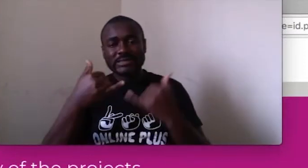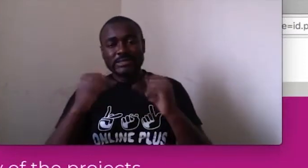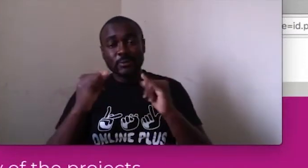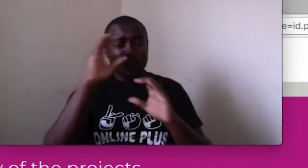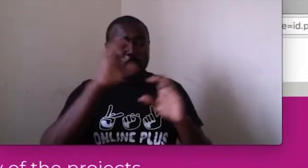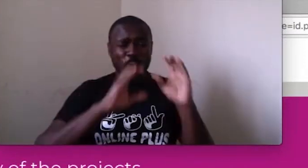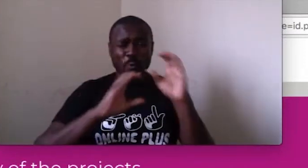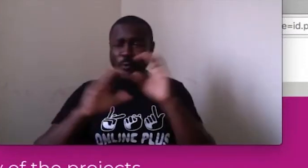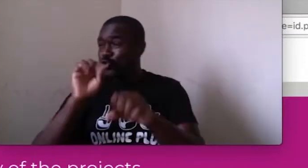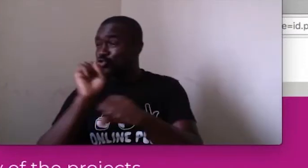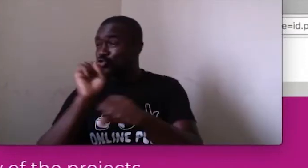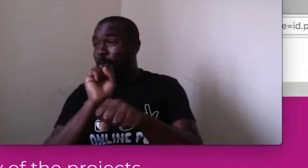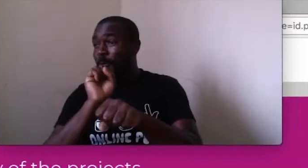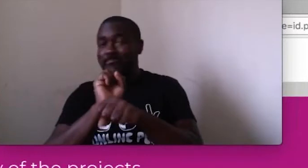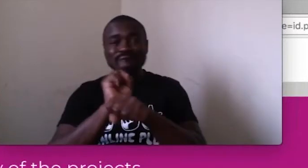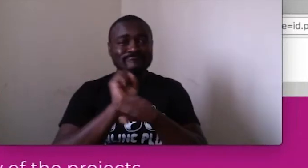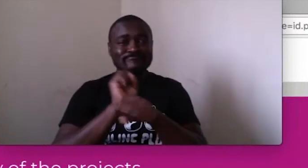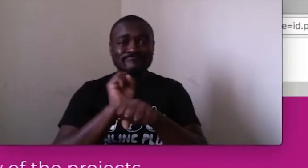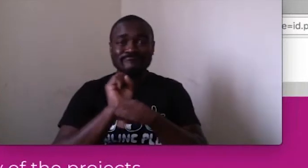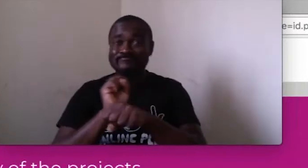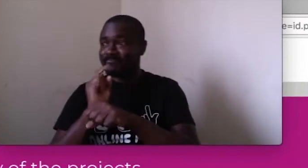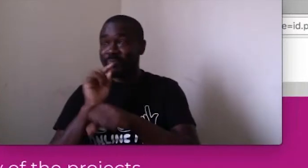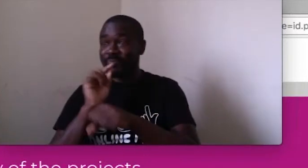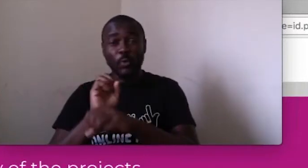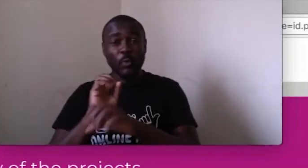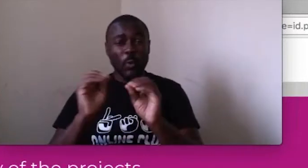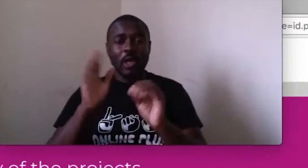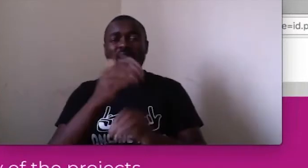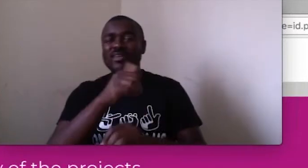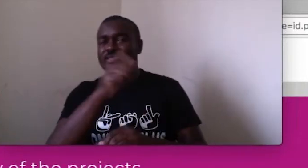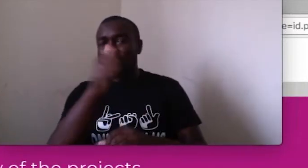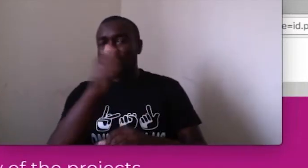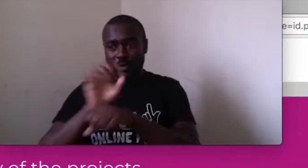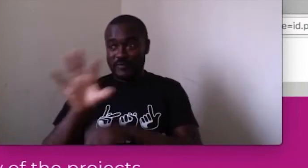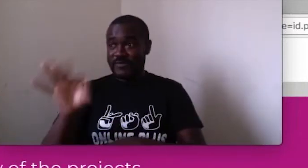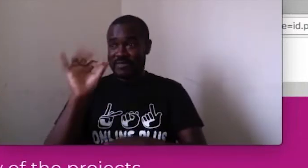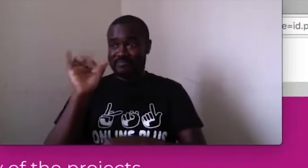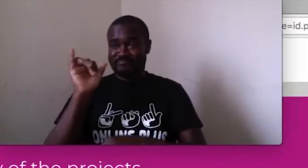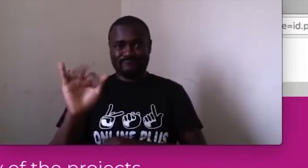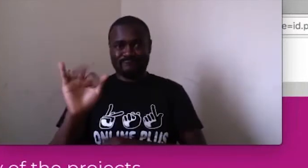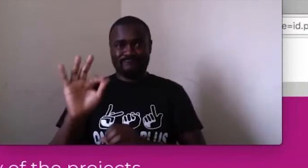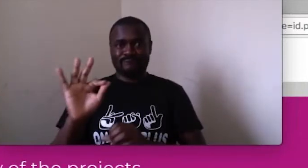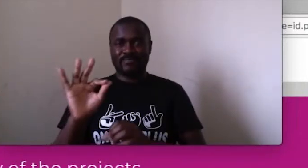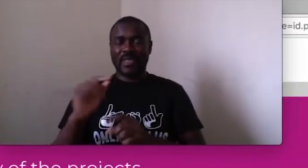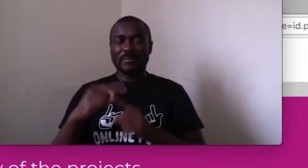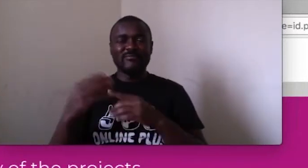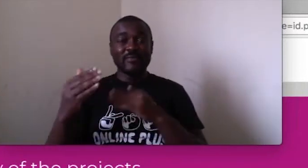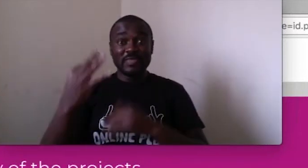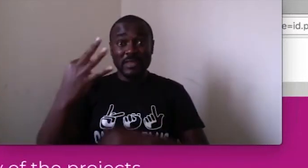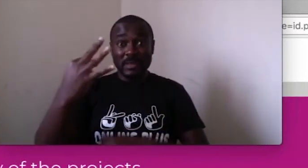until my graduation in America I was looking for a job Because I didn't find a job